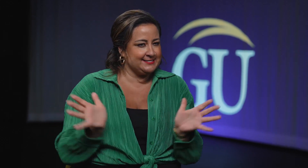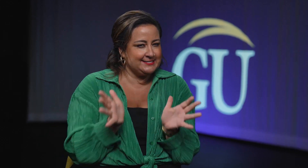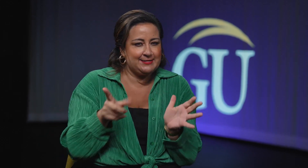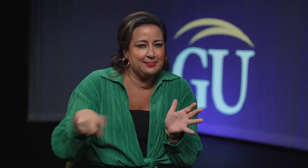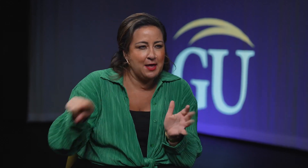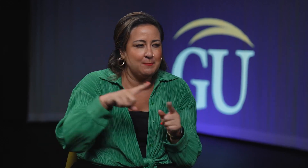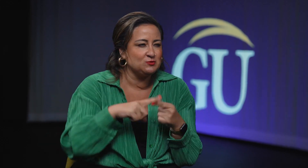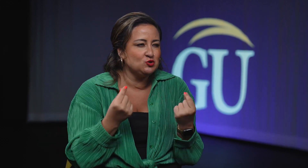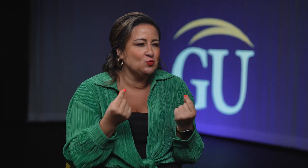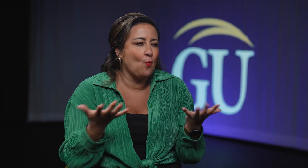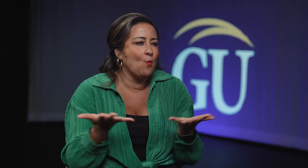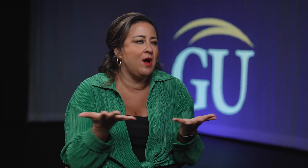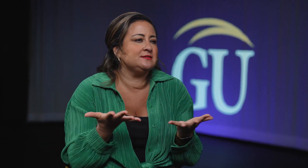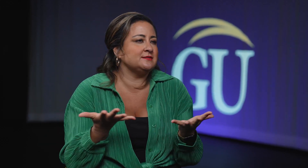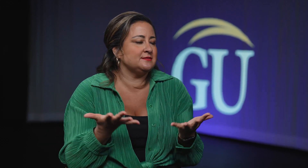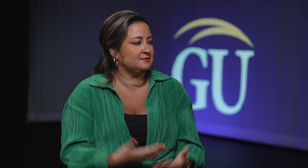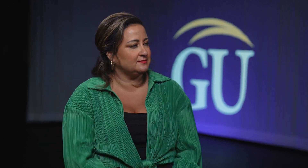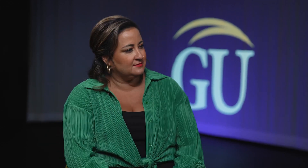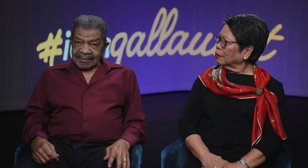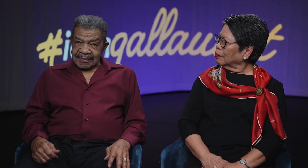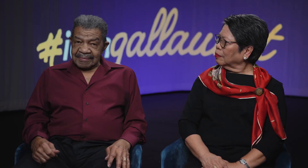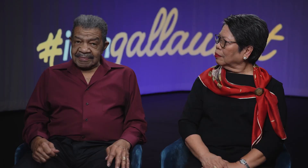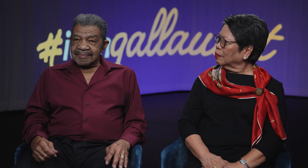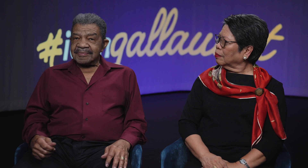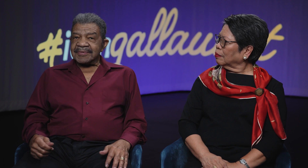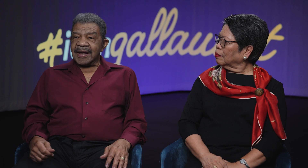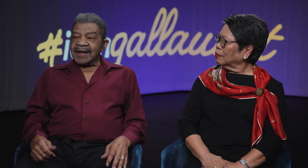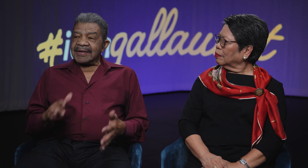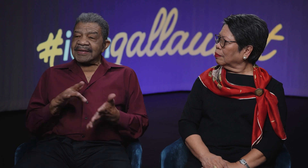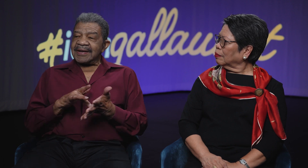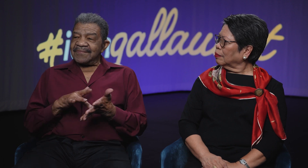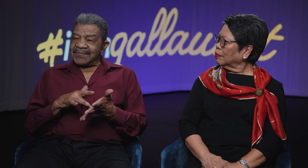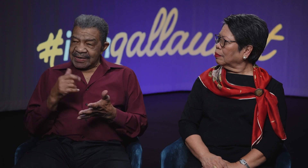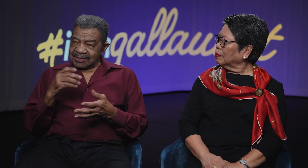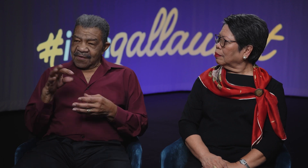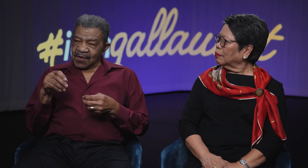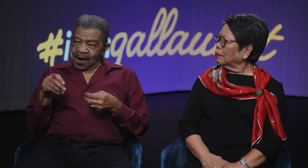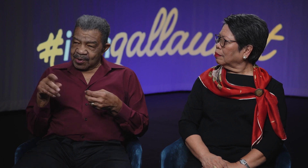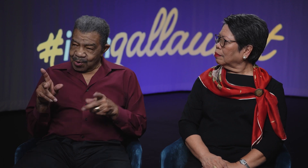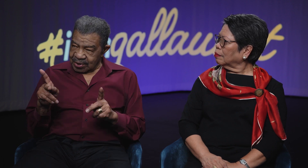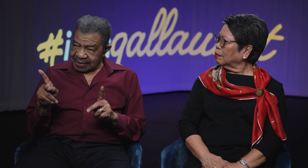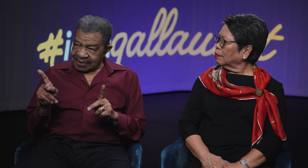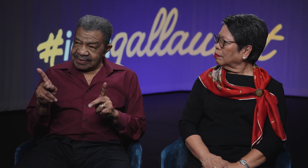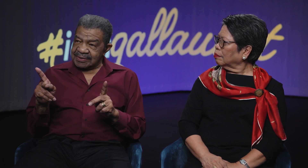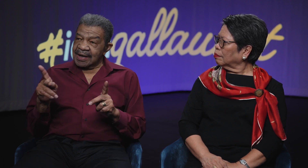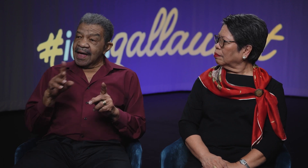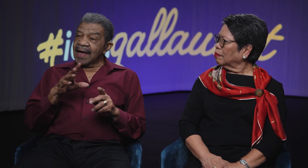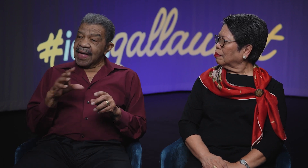What would you encourage them to do? Take advantage of the opportunity